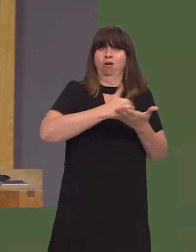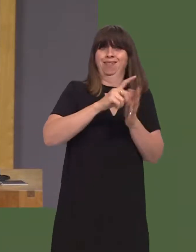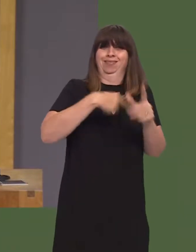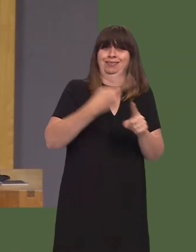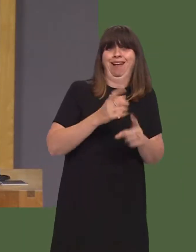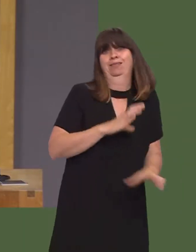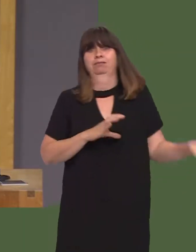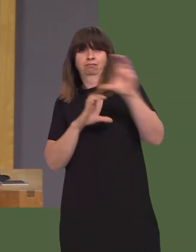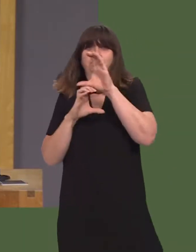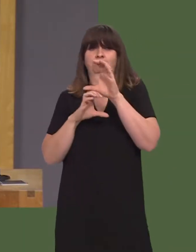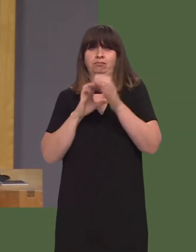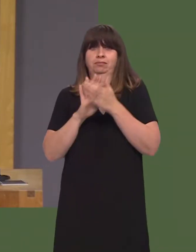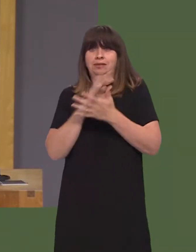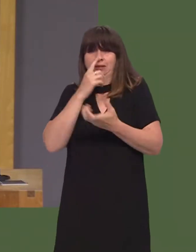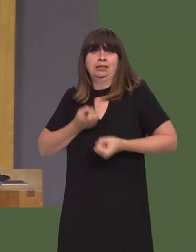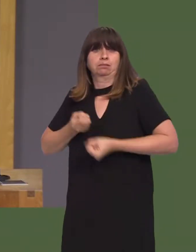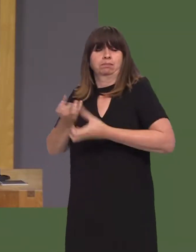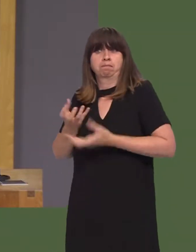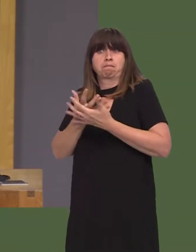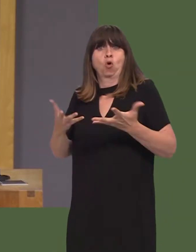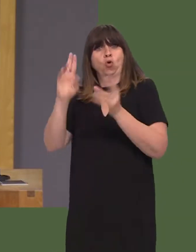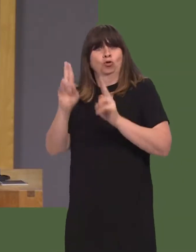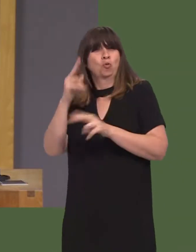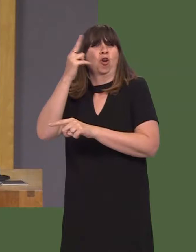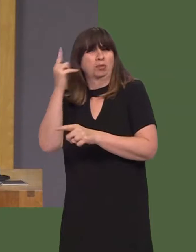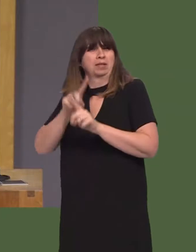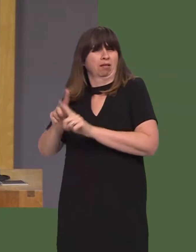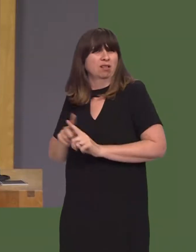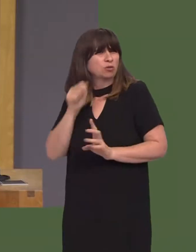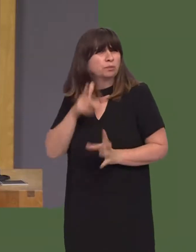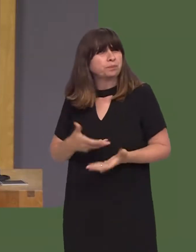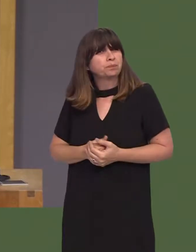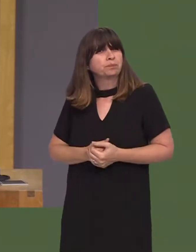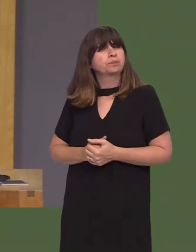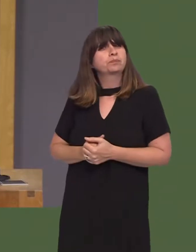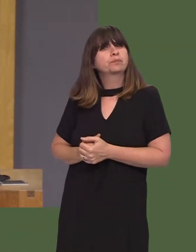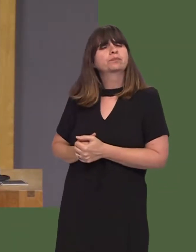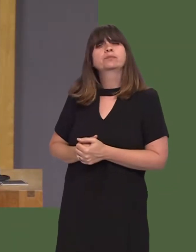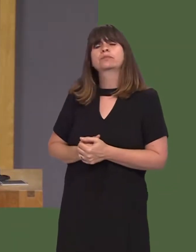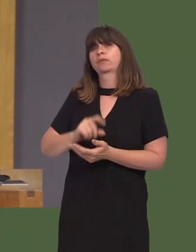tax base, and, therefore, to have the opportunity to spend more on schools, hospitals, et cetera.